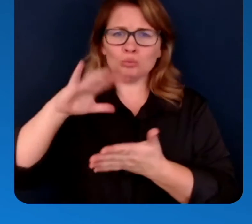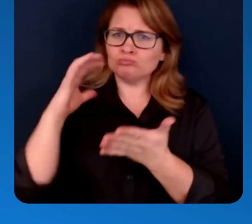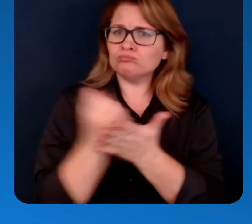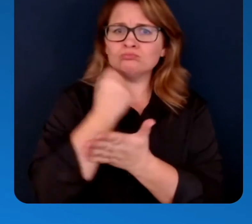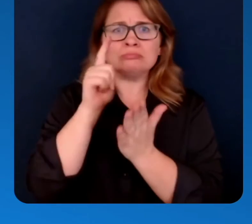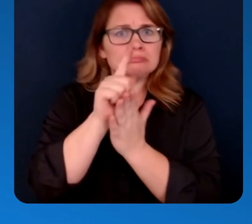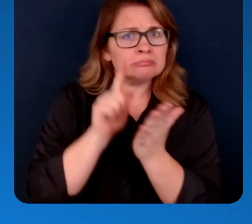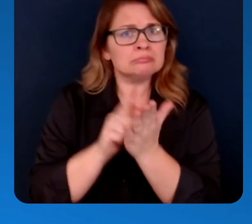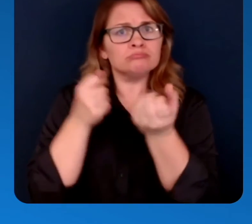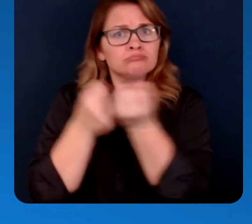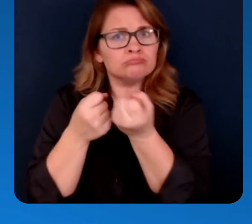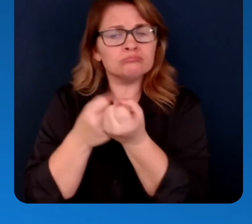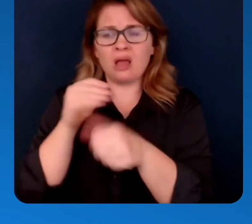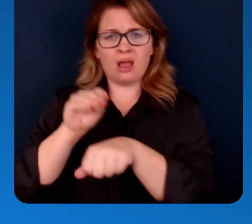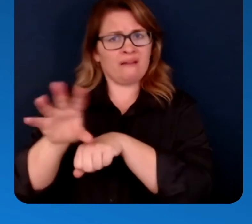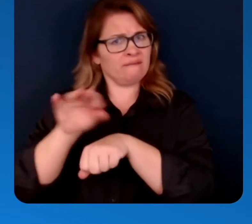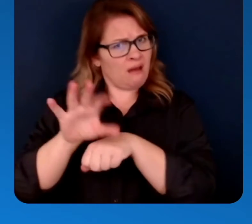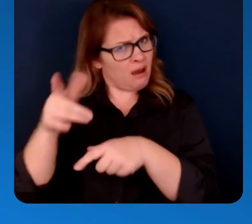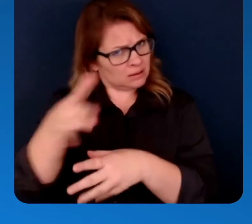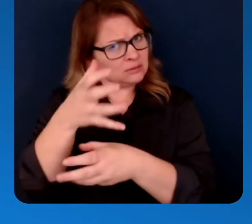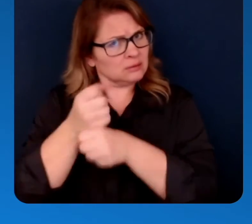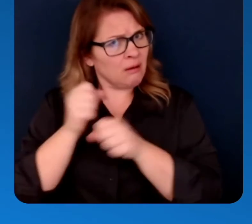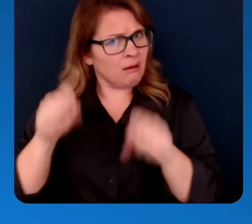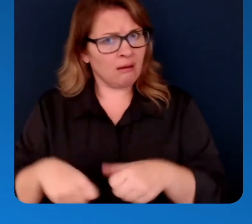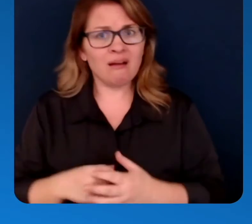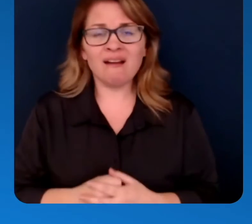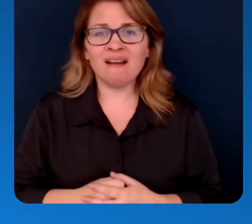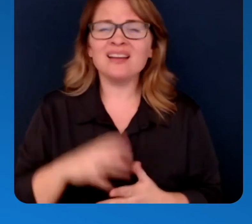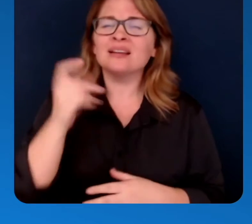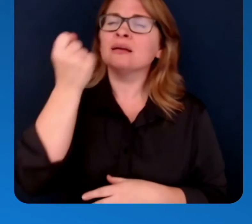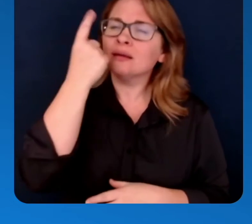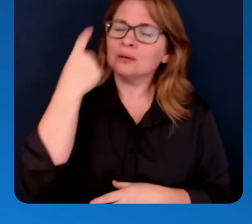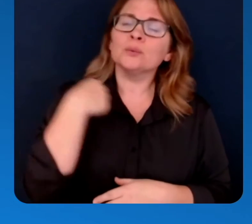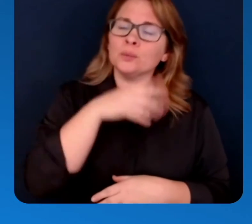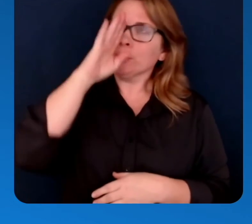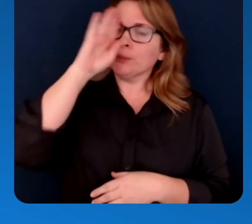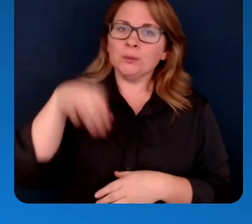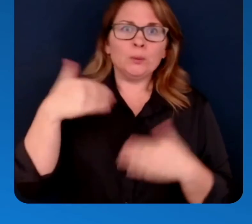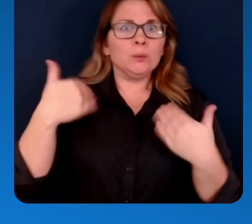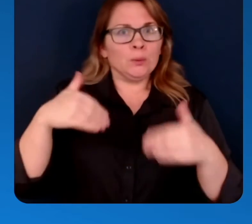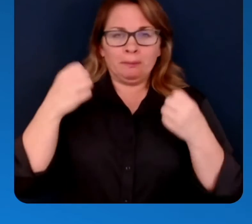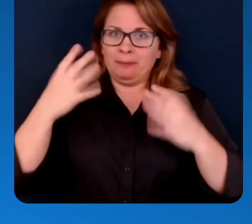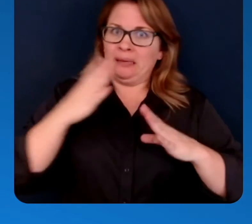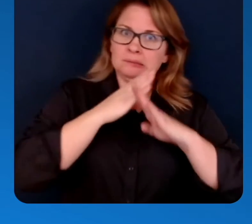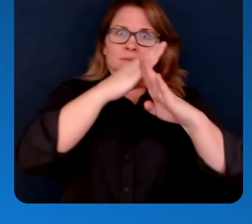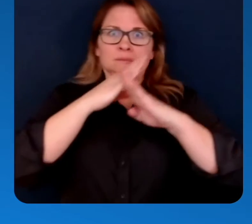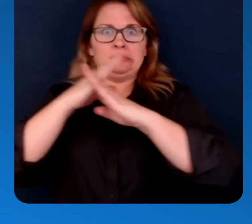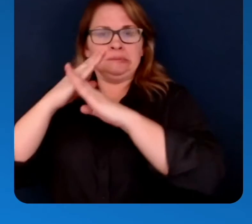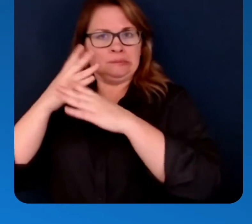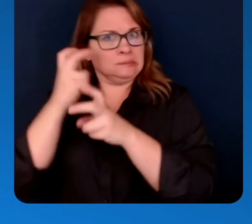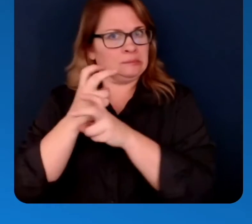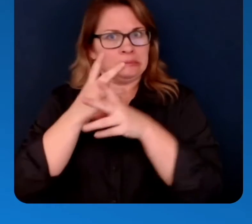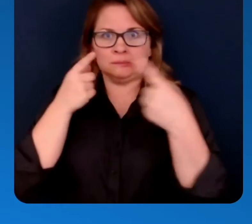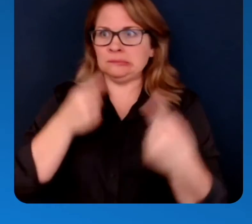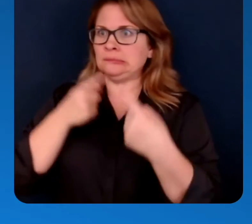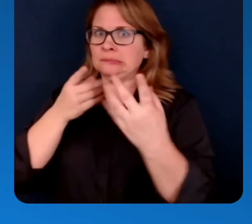Which is why all of our services are free, confidential, and no intake is required.